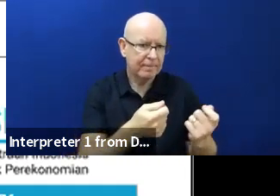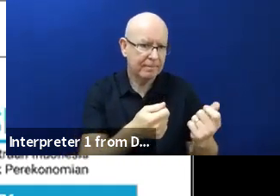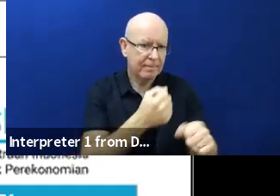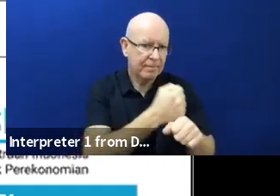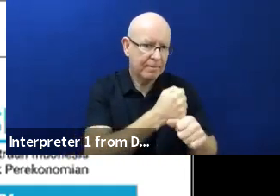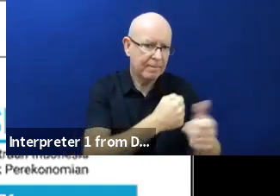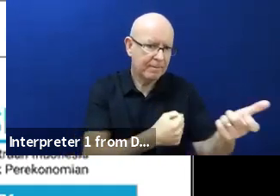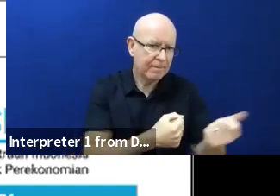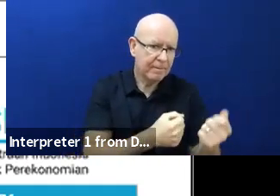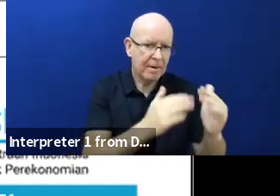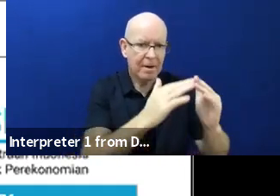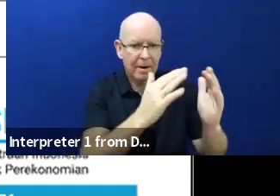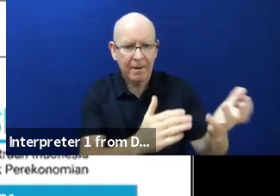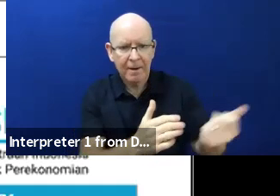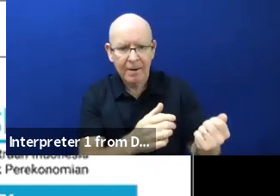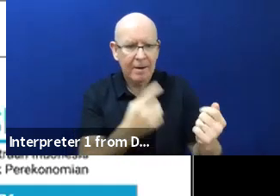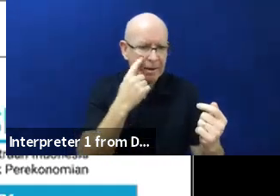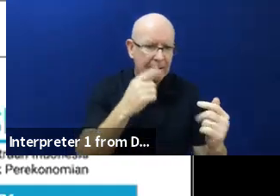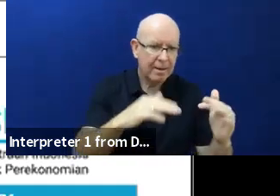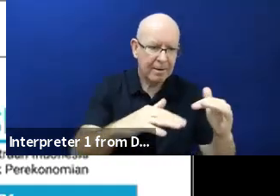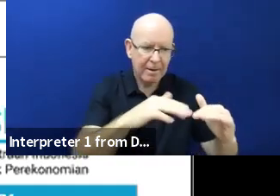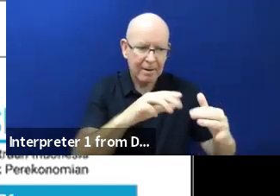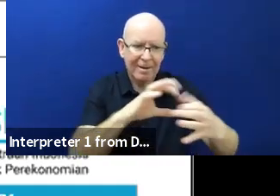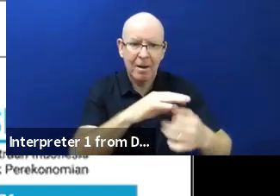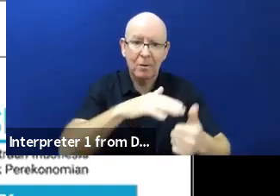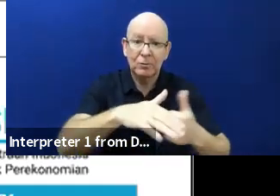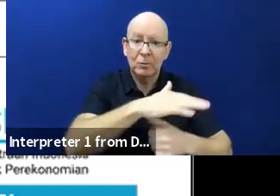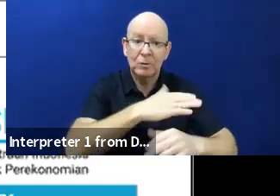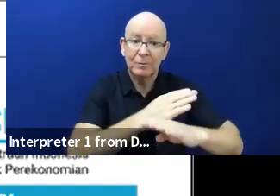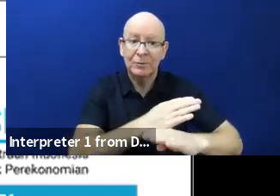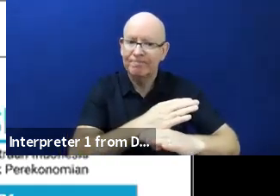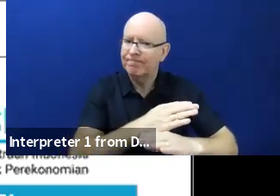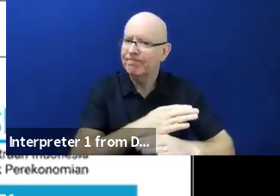But what about independence, what about the choice and control that one will have